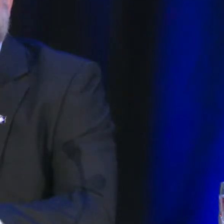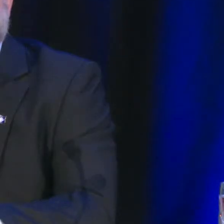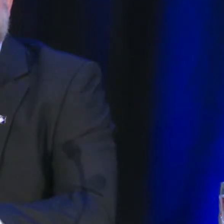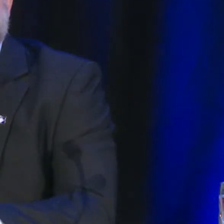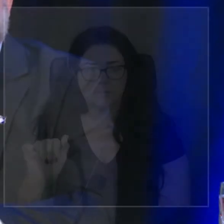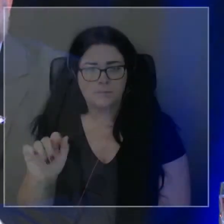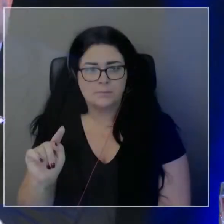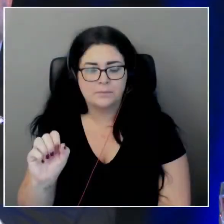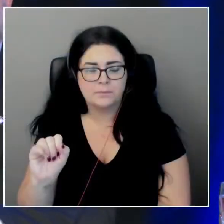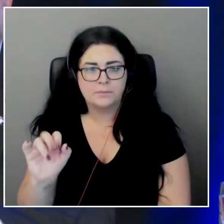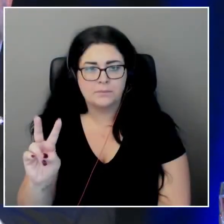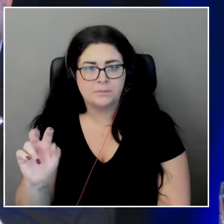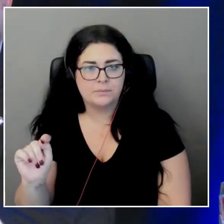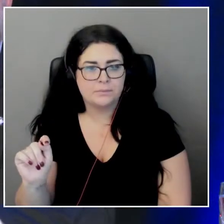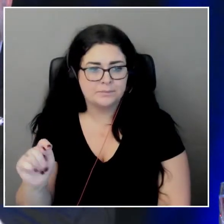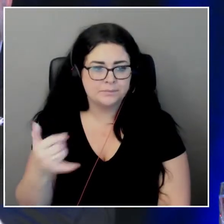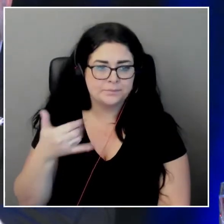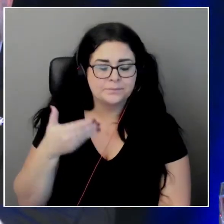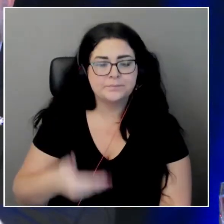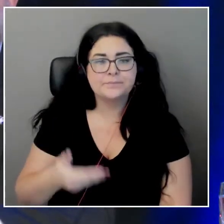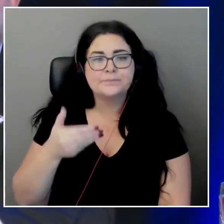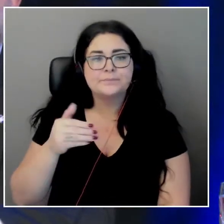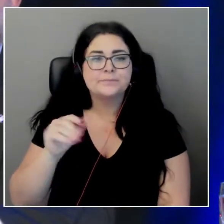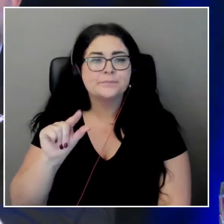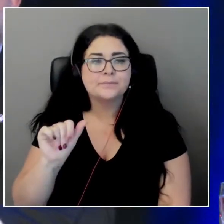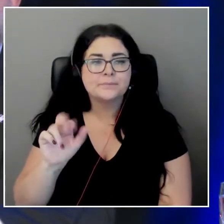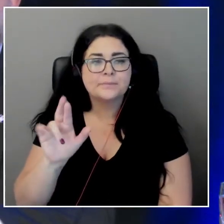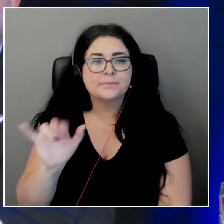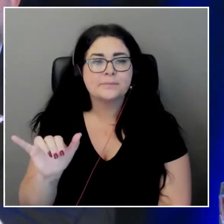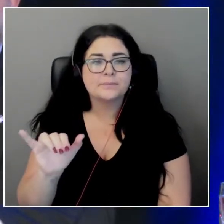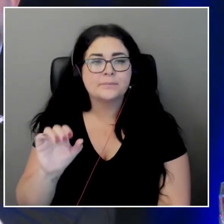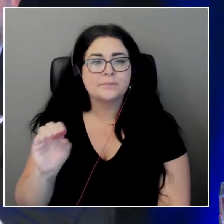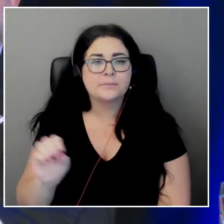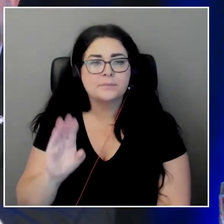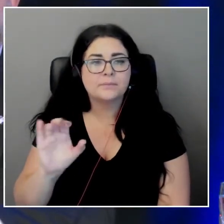My name is Gary O'Brien, and I am the Chair of Marine Atlantic's Board of Directors